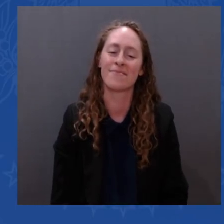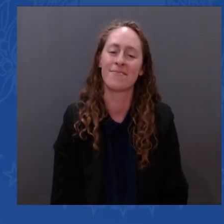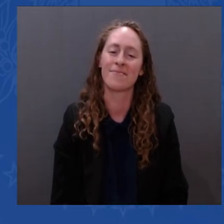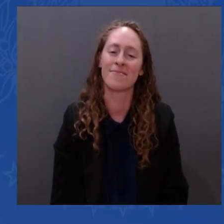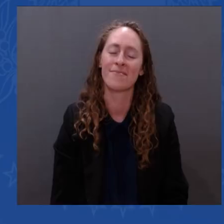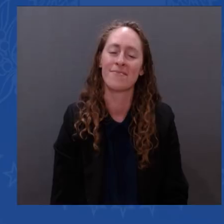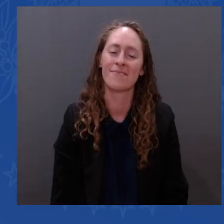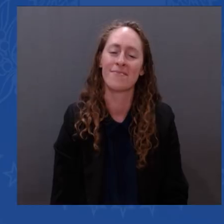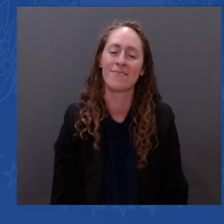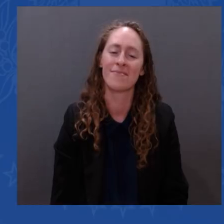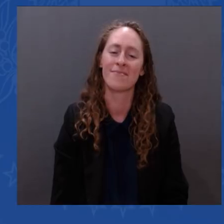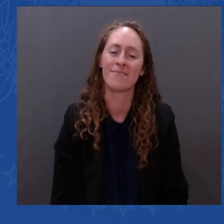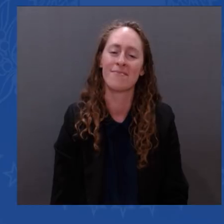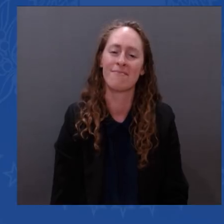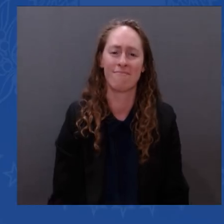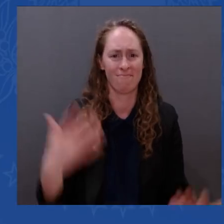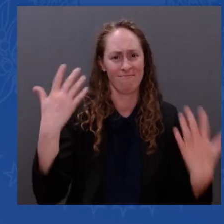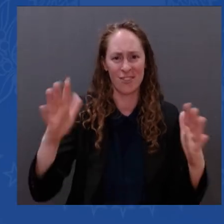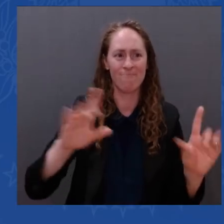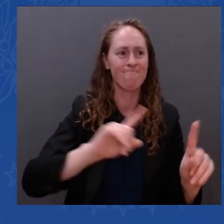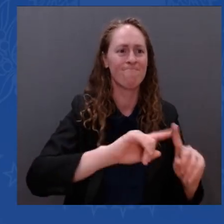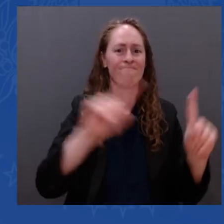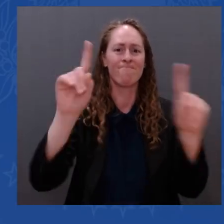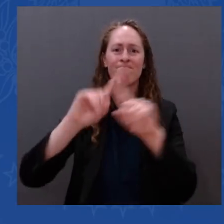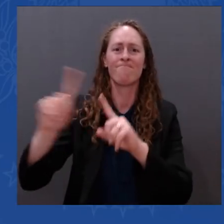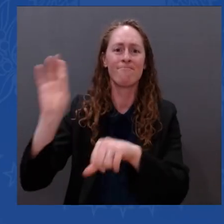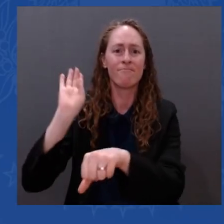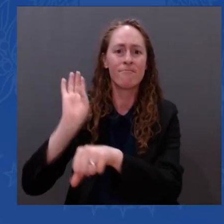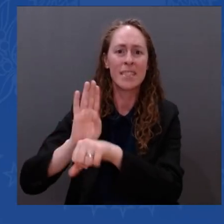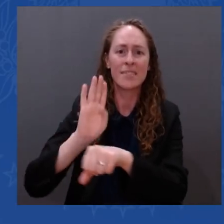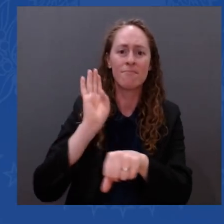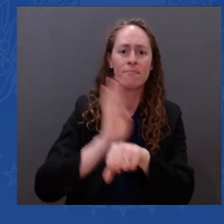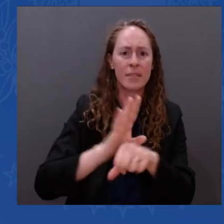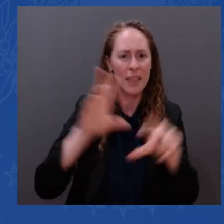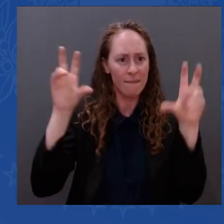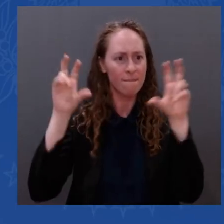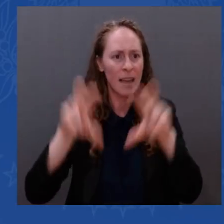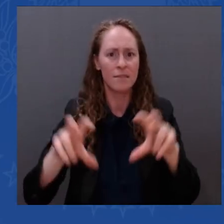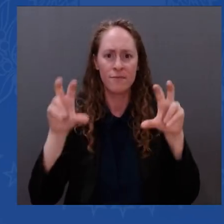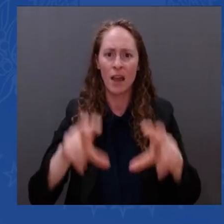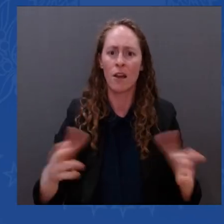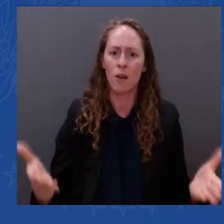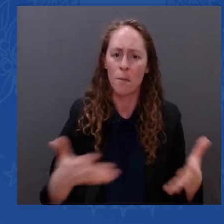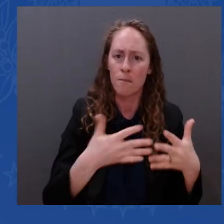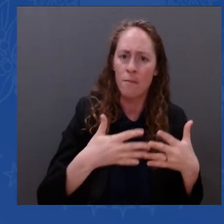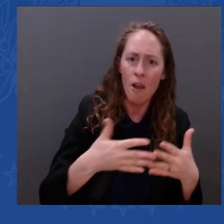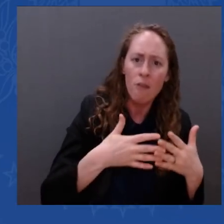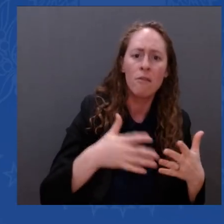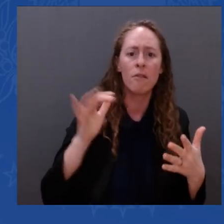in American manufacturing to build electric vehicles and electric batteries. And so, folks, the administration